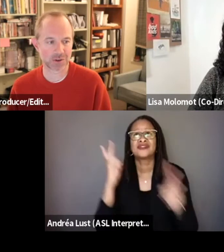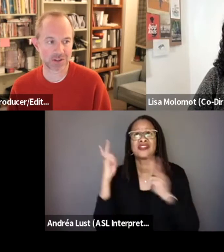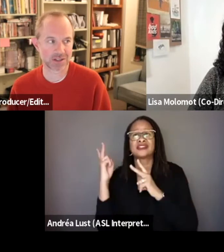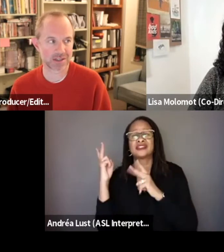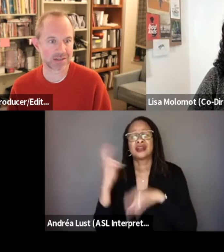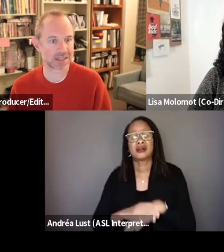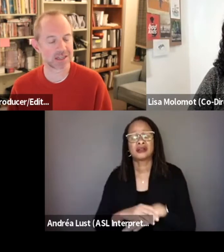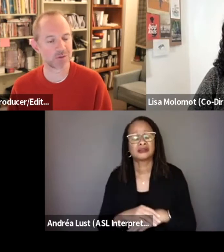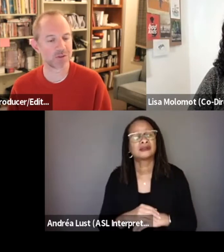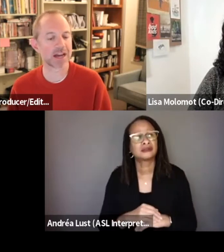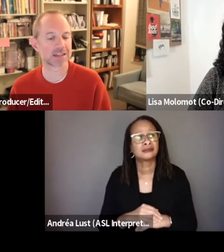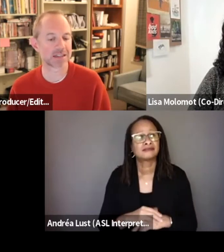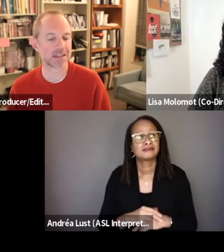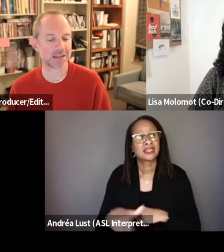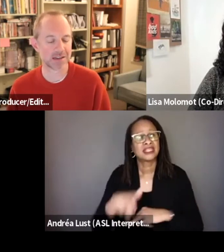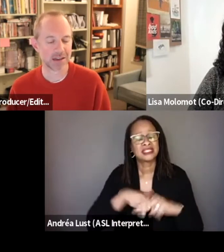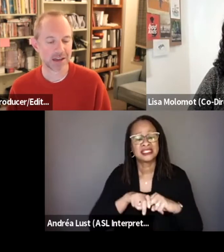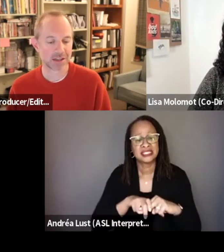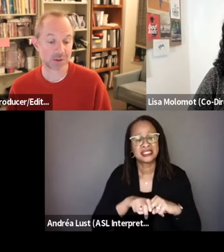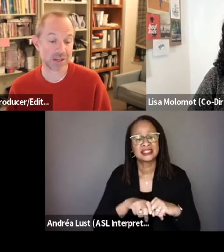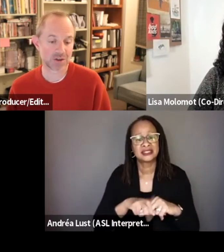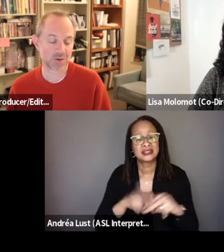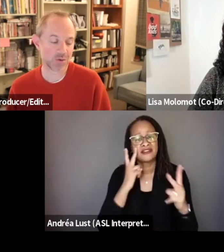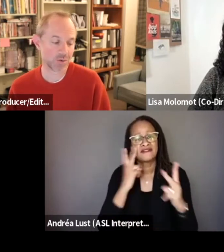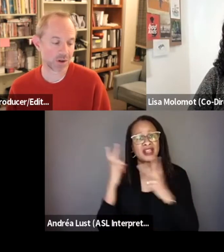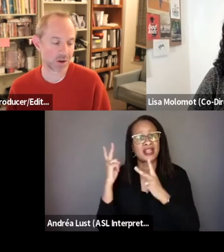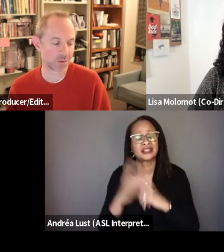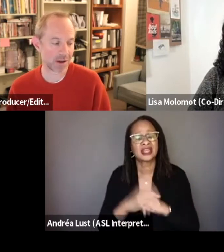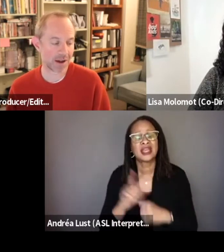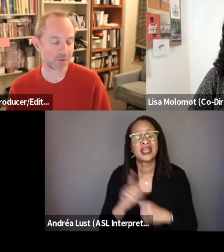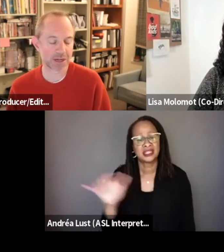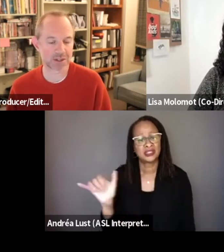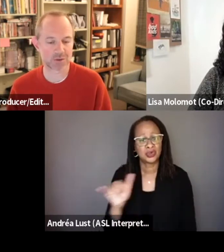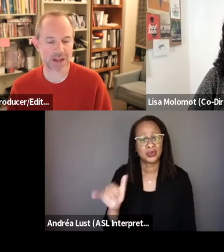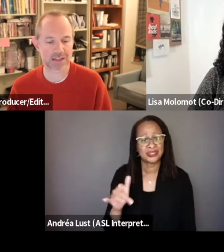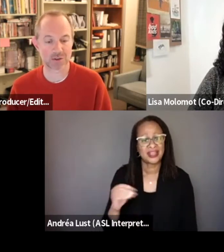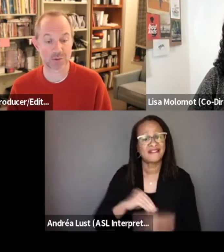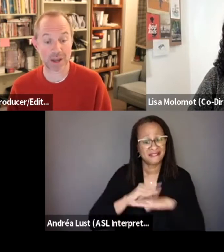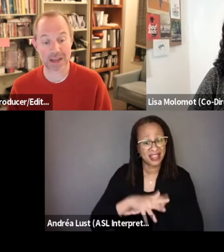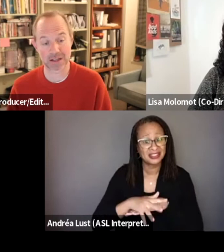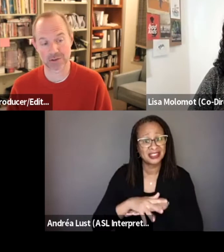he just sits and reflects. So he too, you know, everybody sort of has their way, clearly